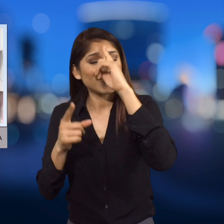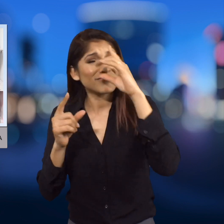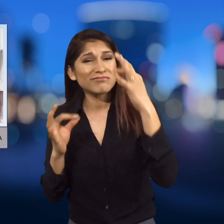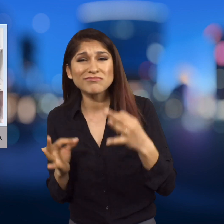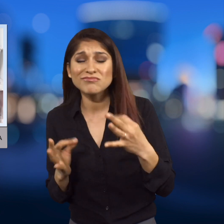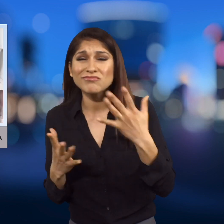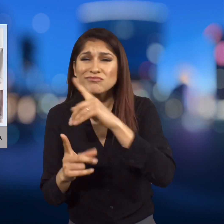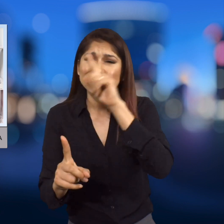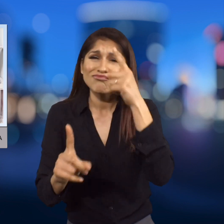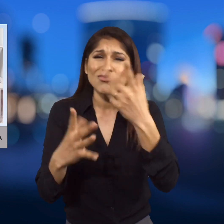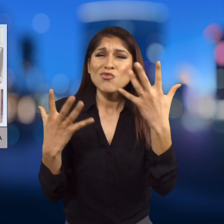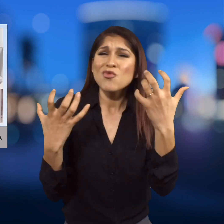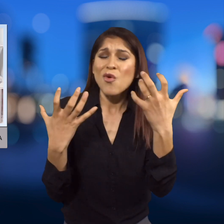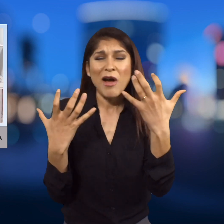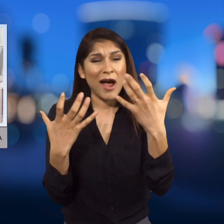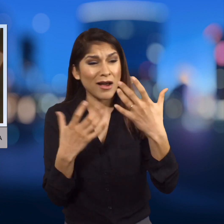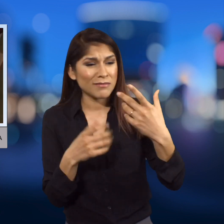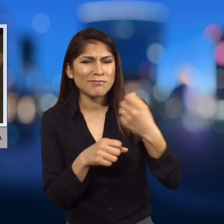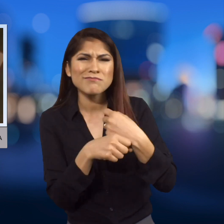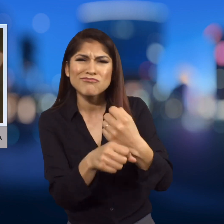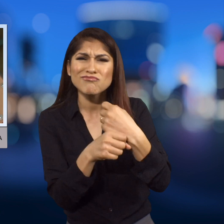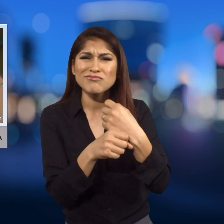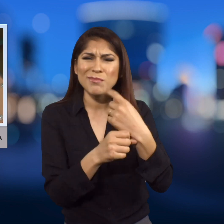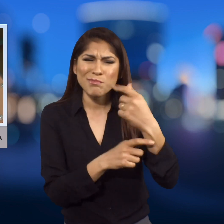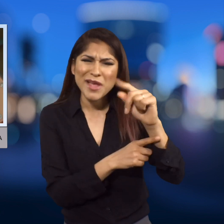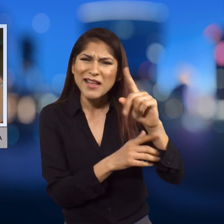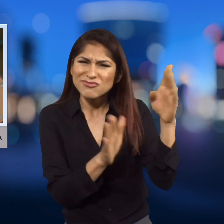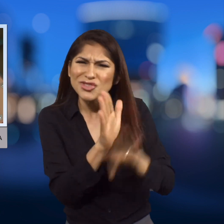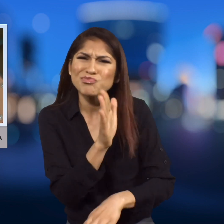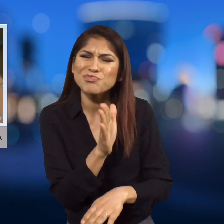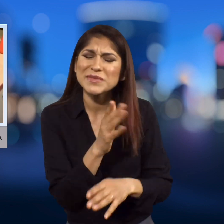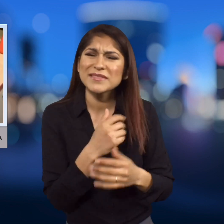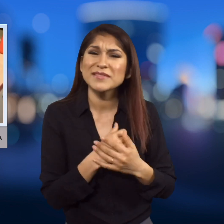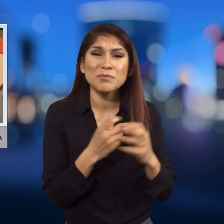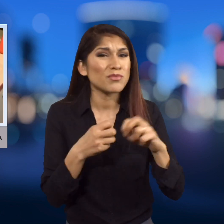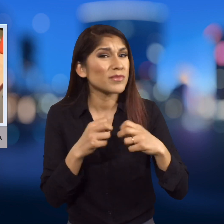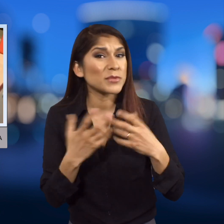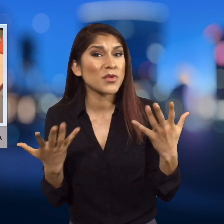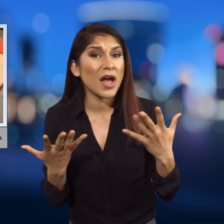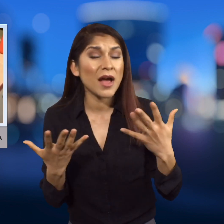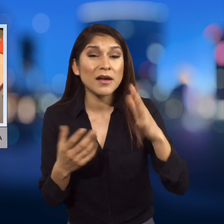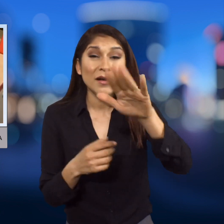That's when my Murugantham embarked on a quest to come up with an affordable solution.